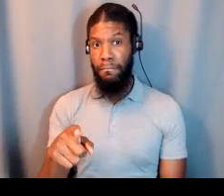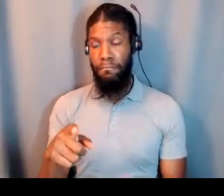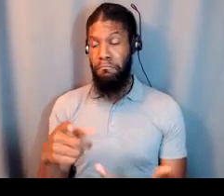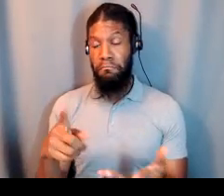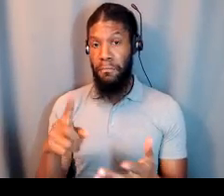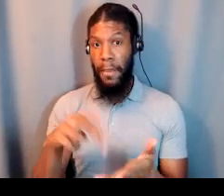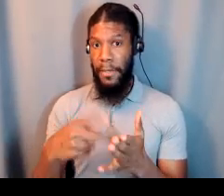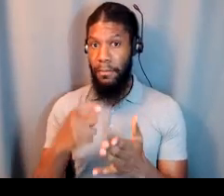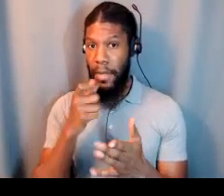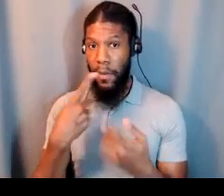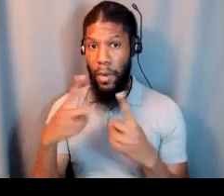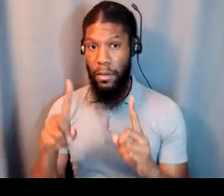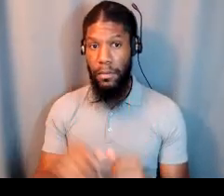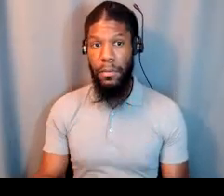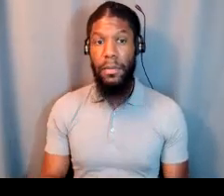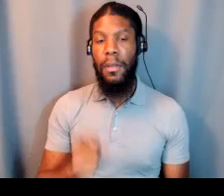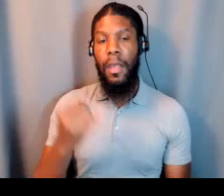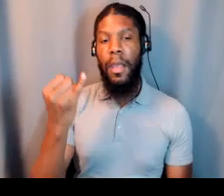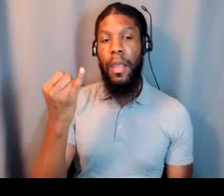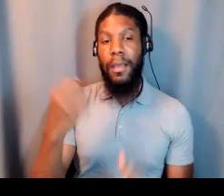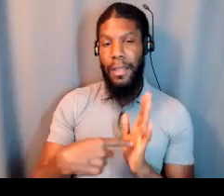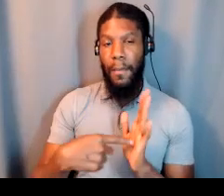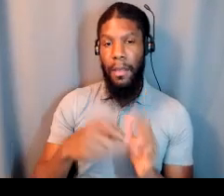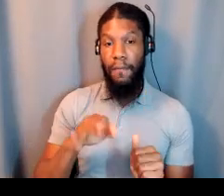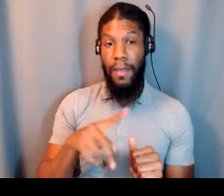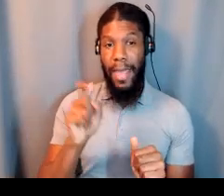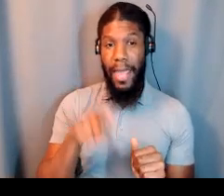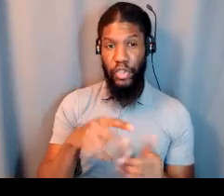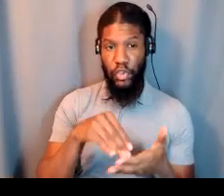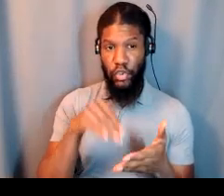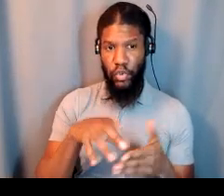"Do you really think X should be here?" Well, a student can say "Yes" to themselves